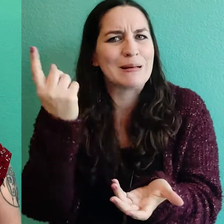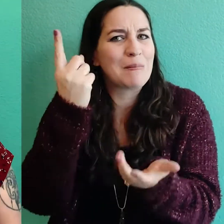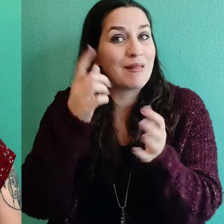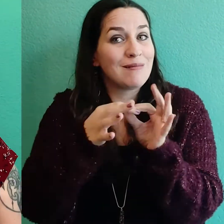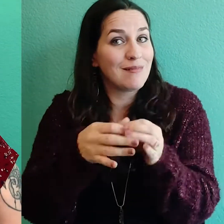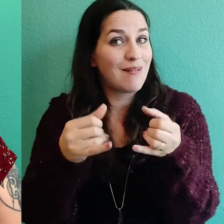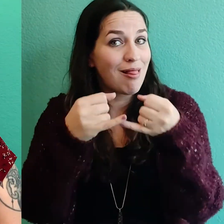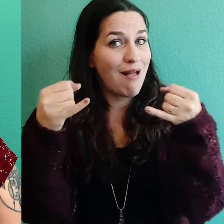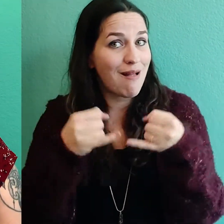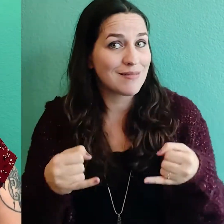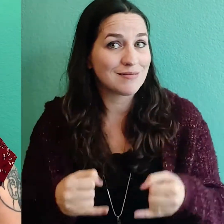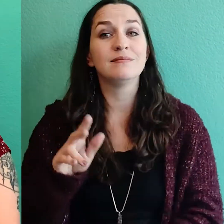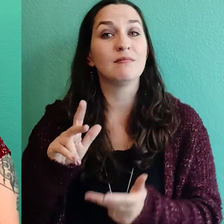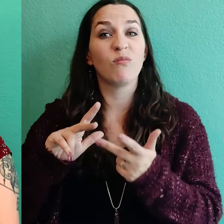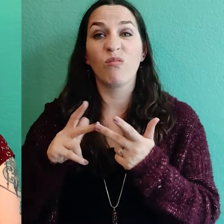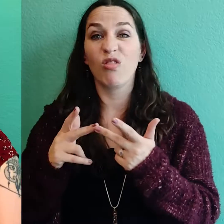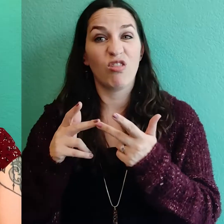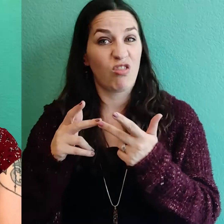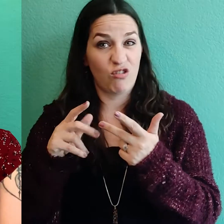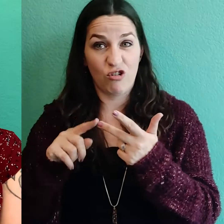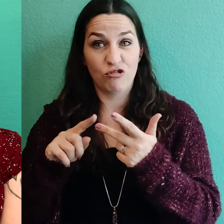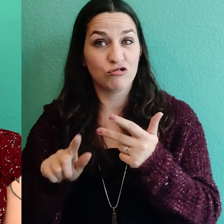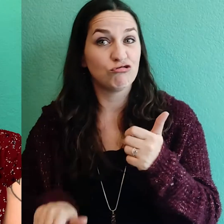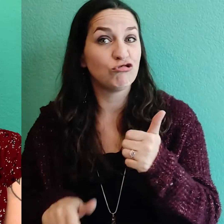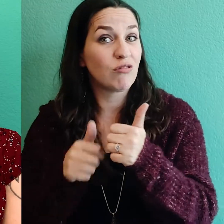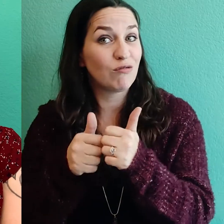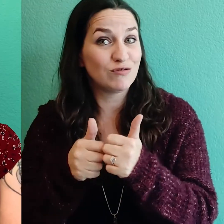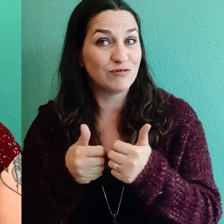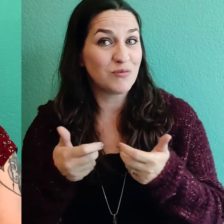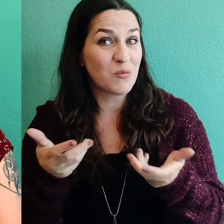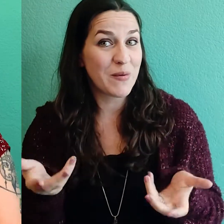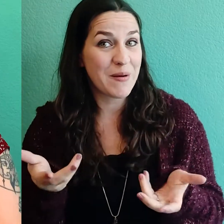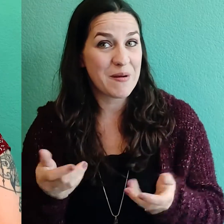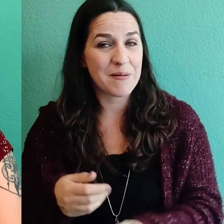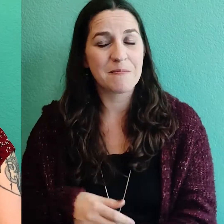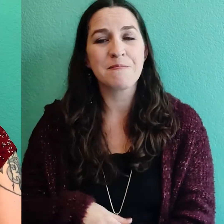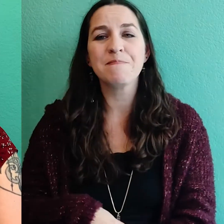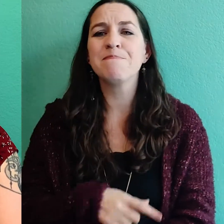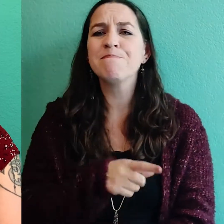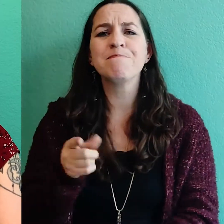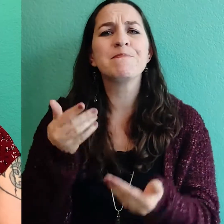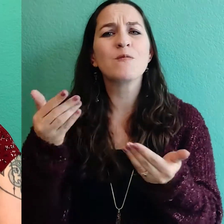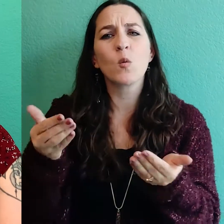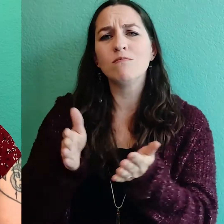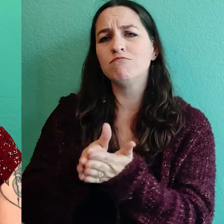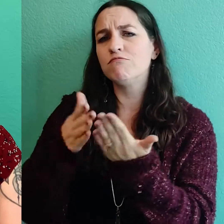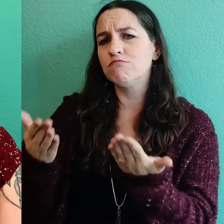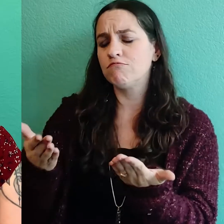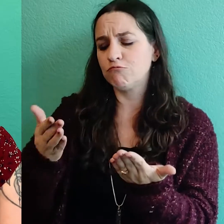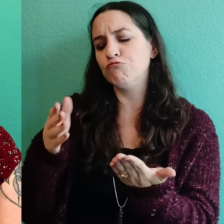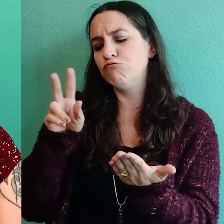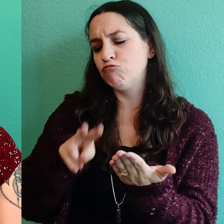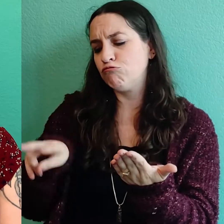to practice expressing. And then my third challenge for you is to do something in your journal that fits